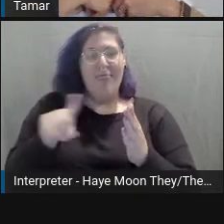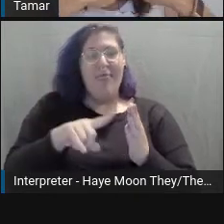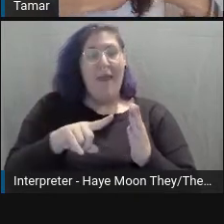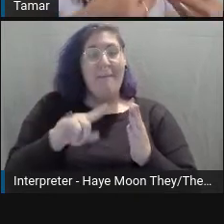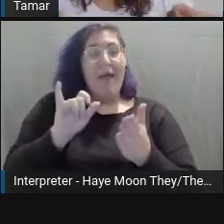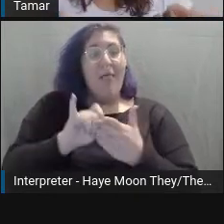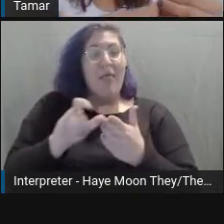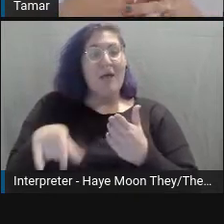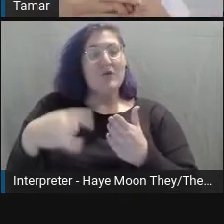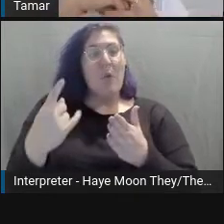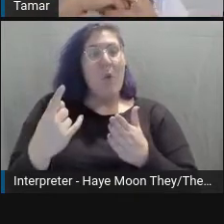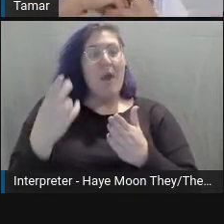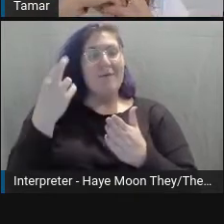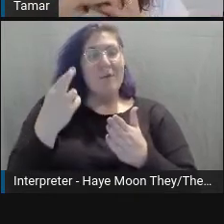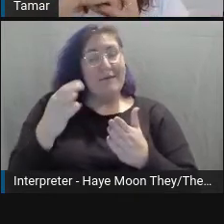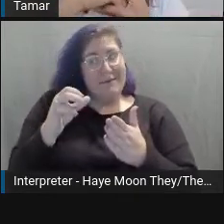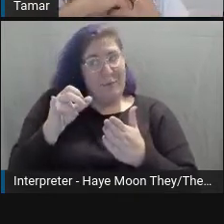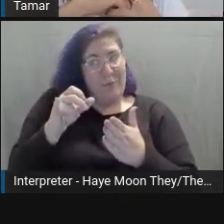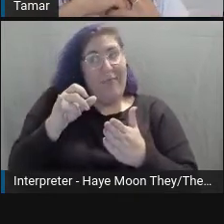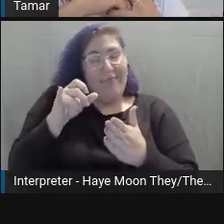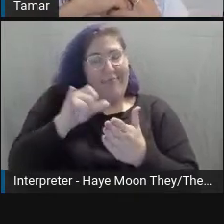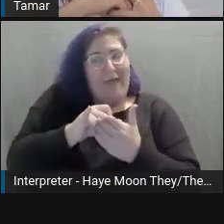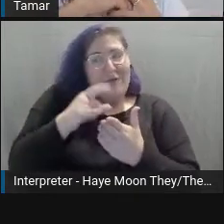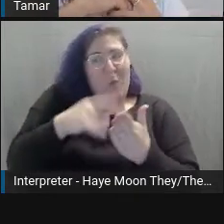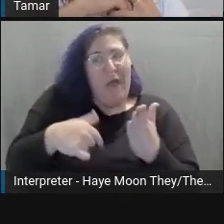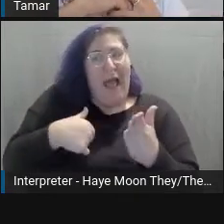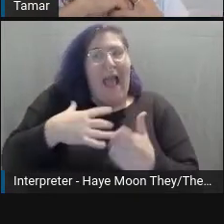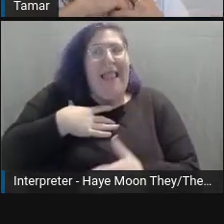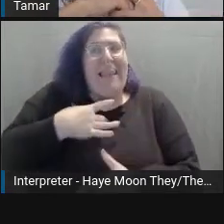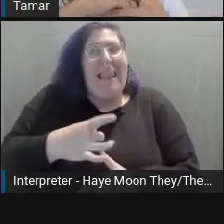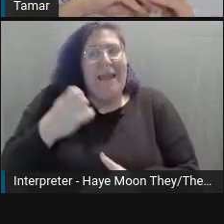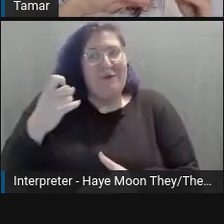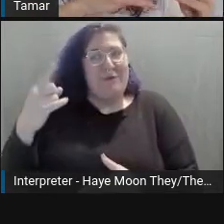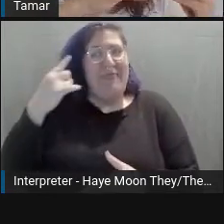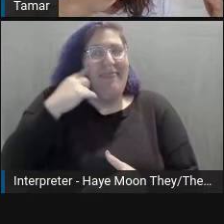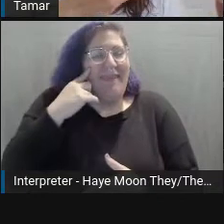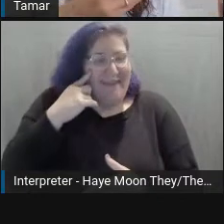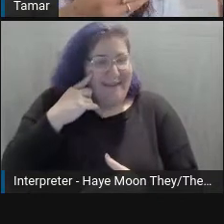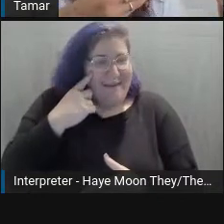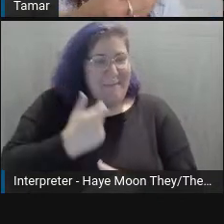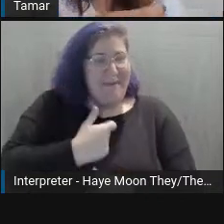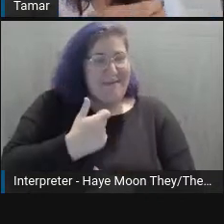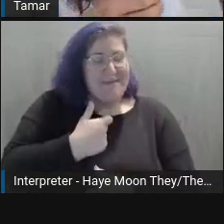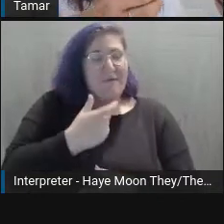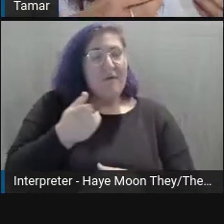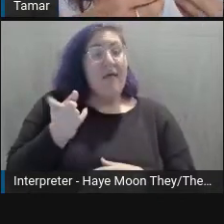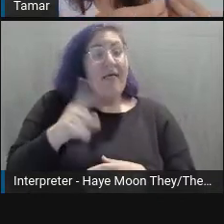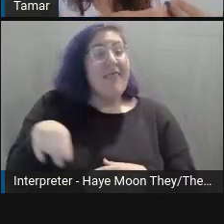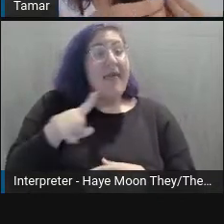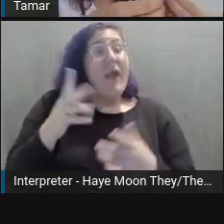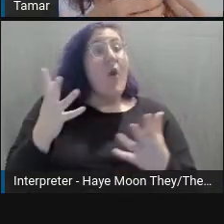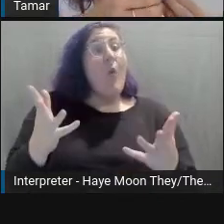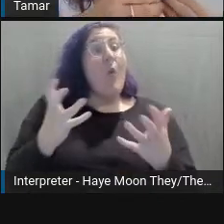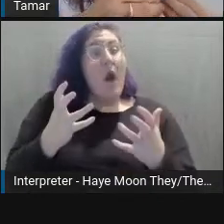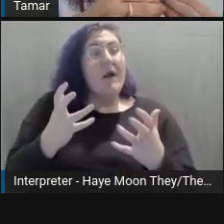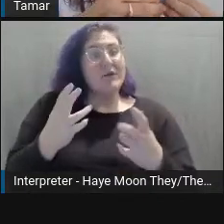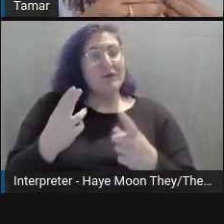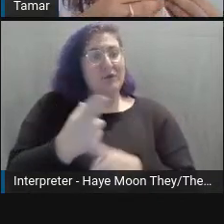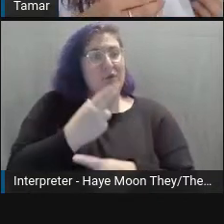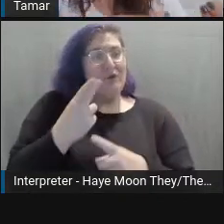to believe in the way that I'm leading this, that they want to implement accessibility, but they don't really know